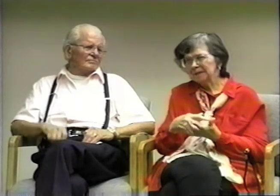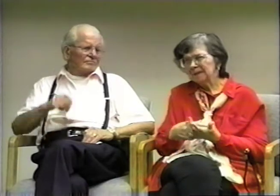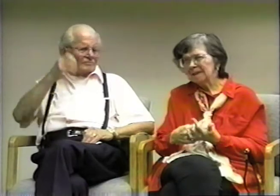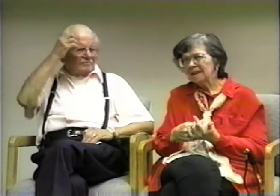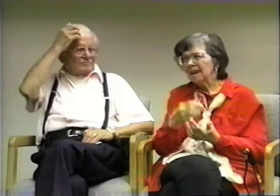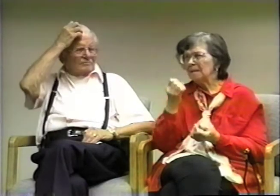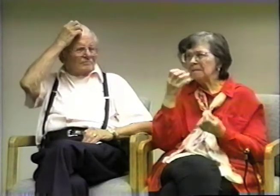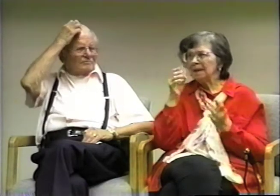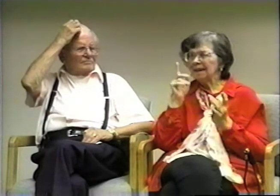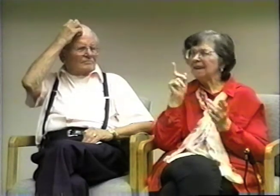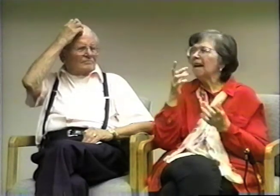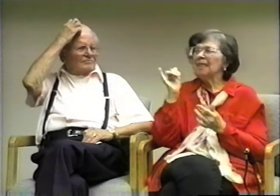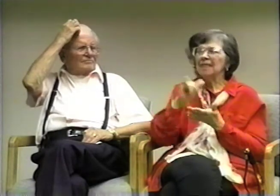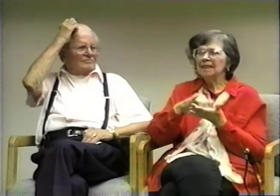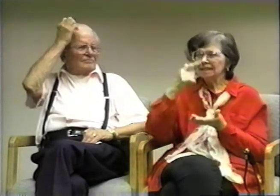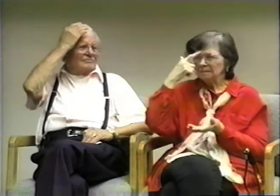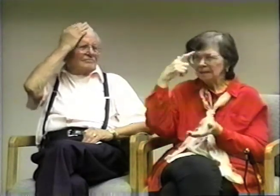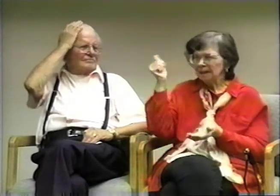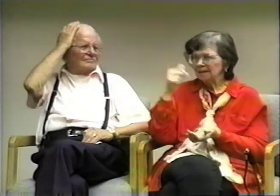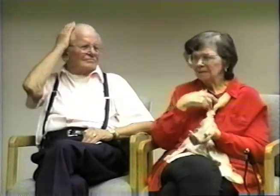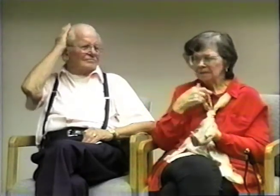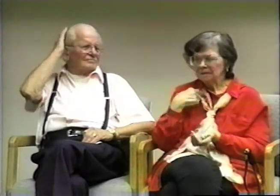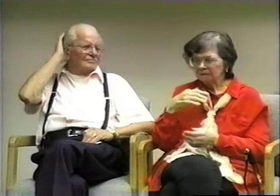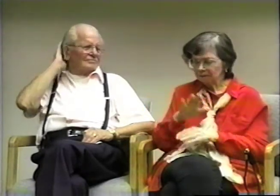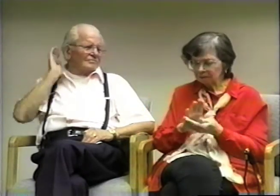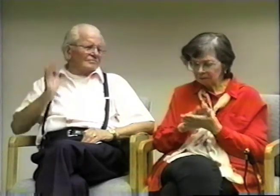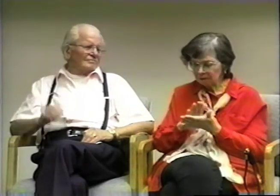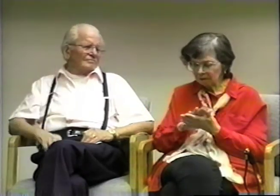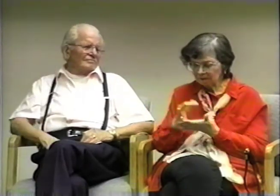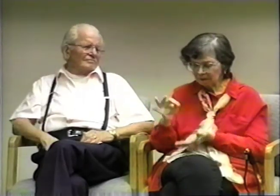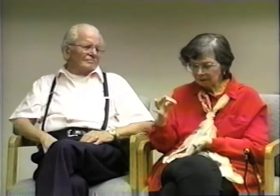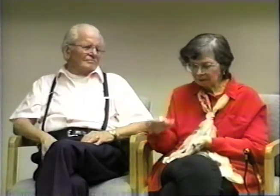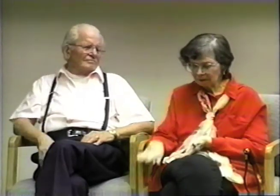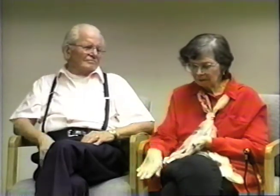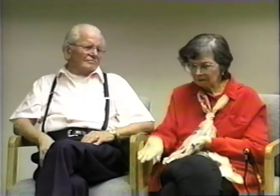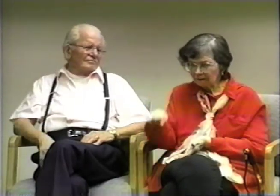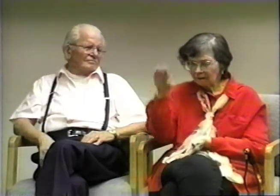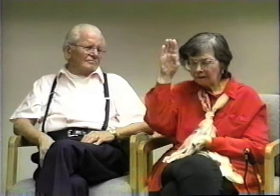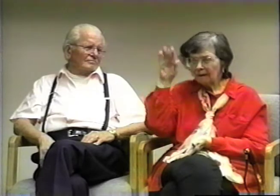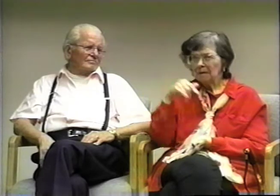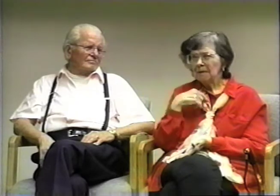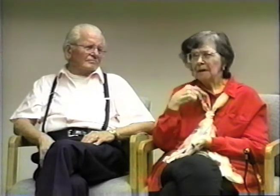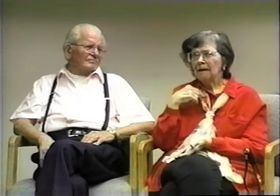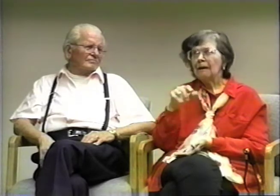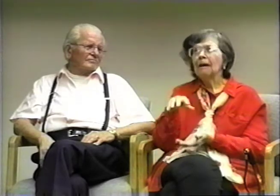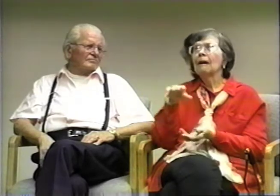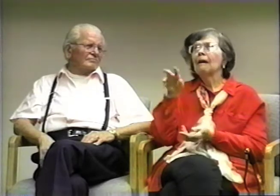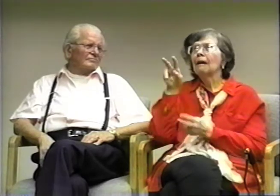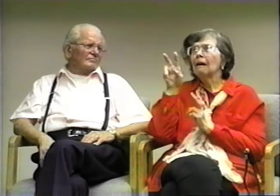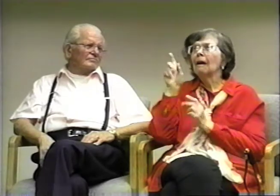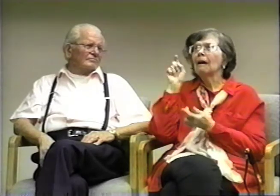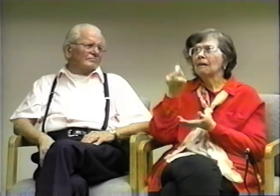to try and tell Deaf people what to do. For example, when we were at the Faribault school,